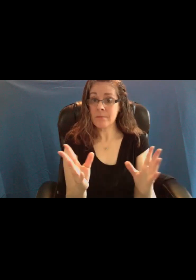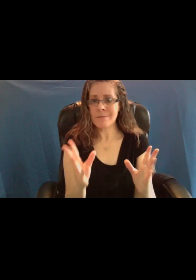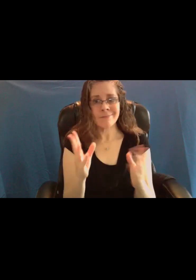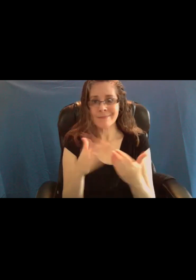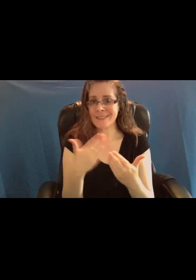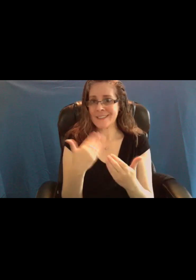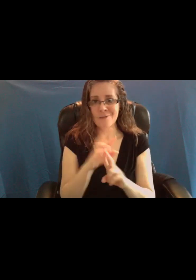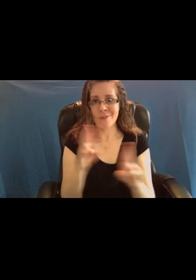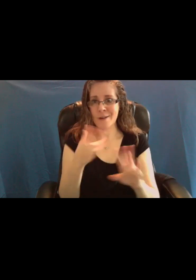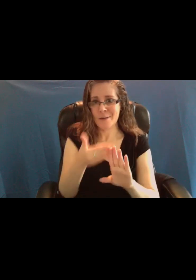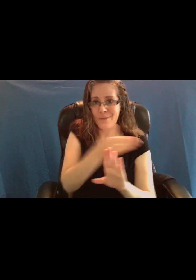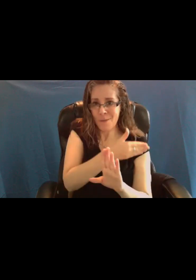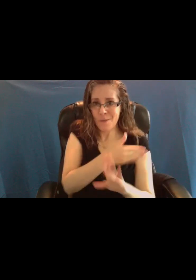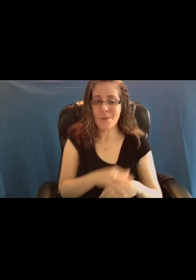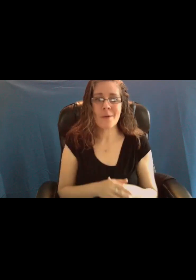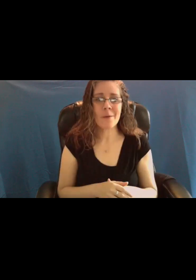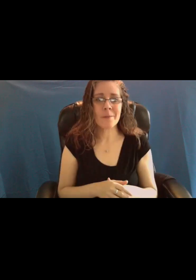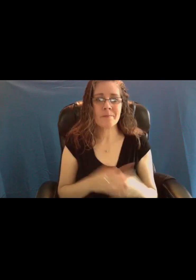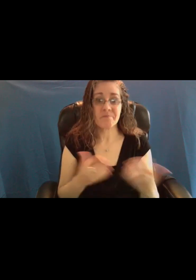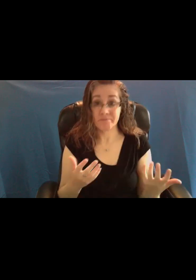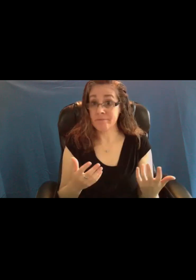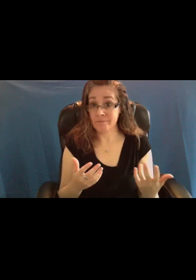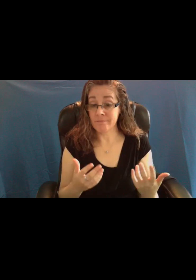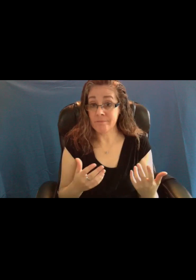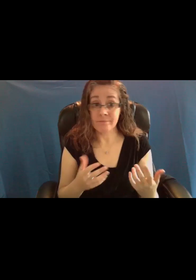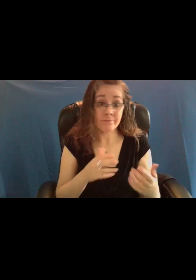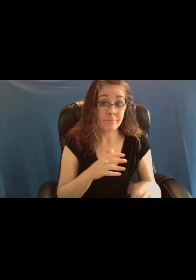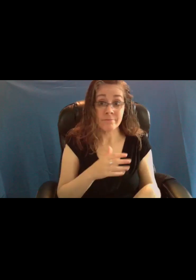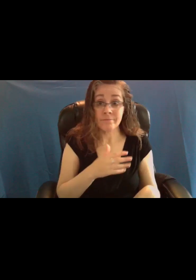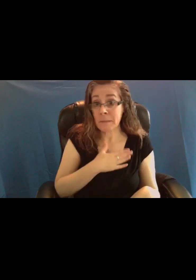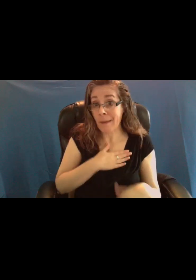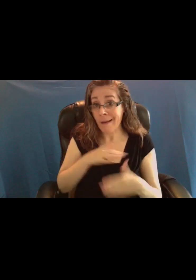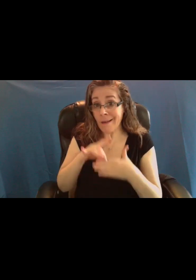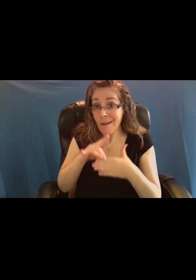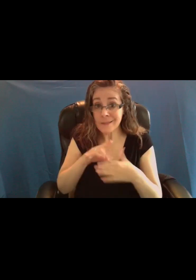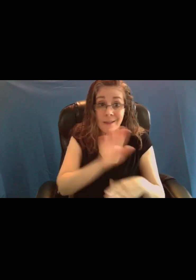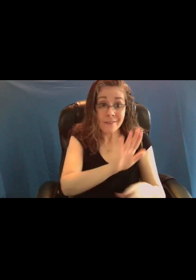you have created. And other content that you may distribute. So,